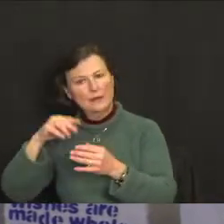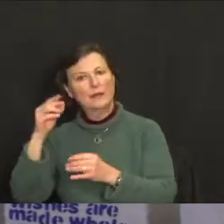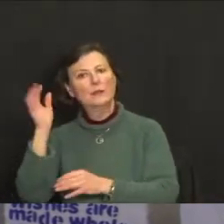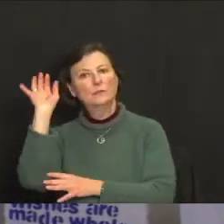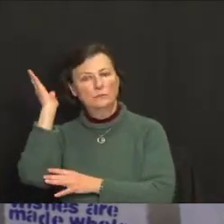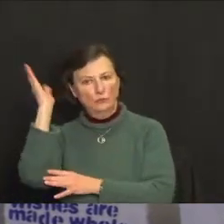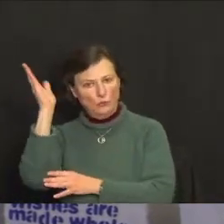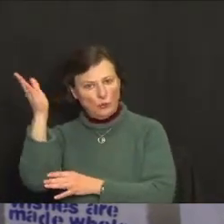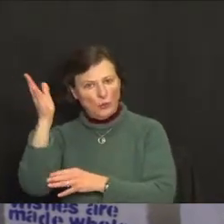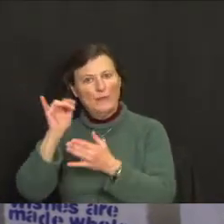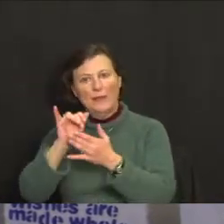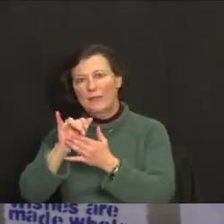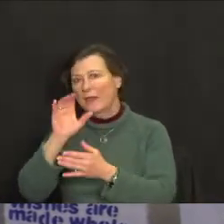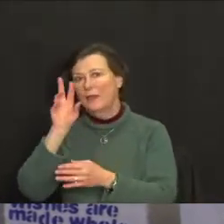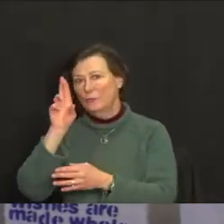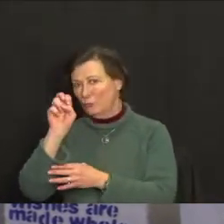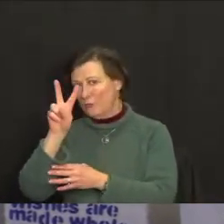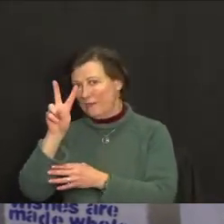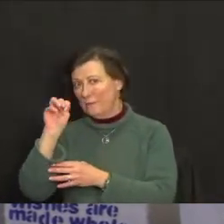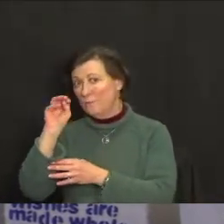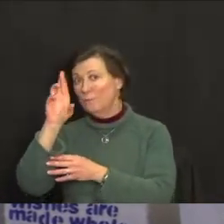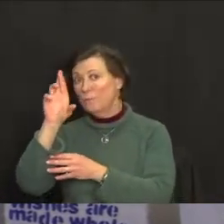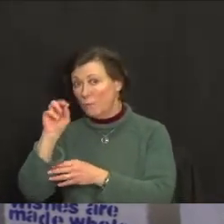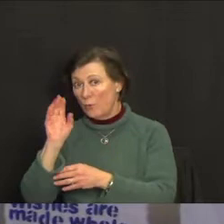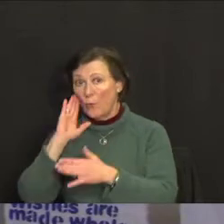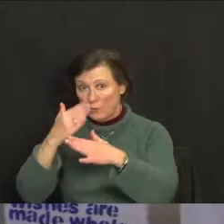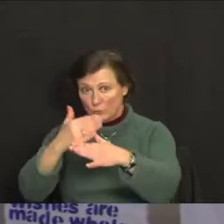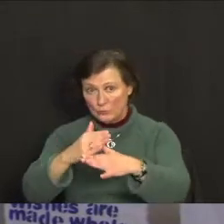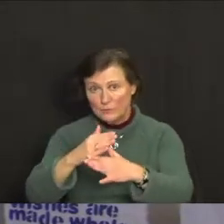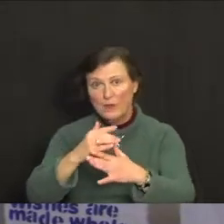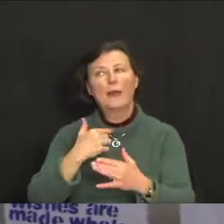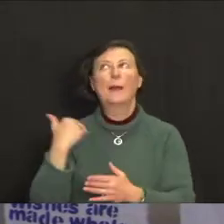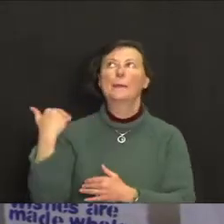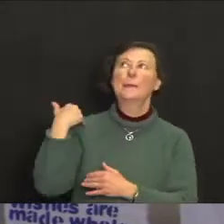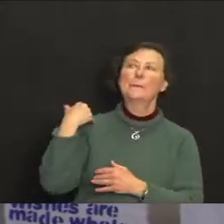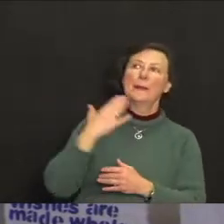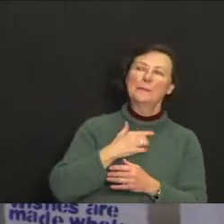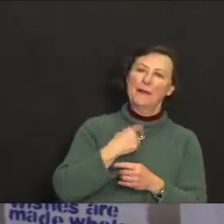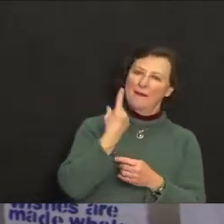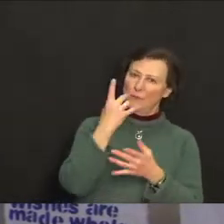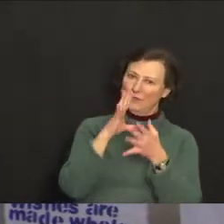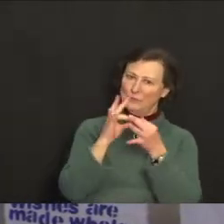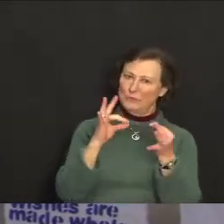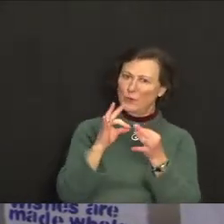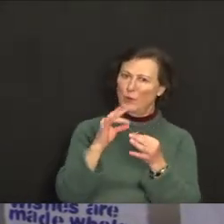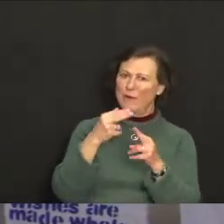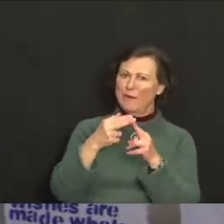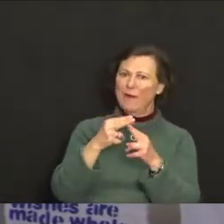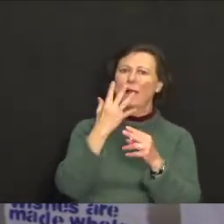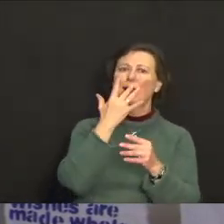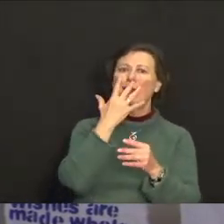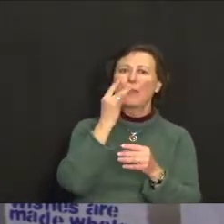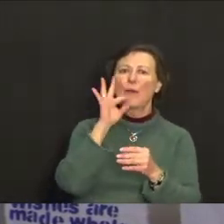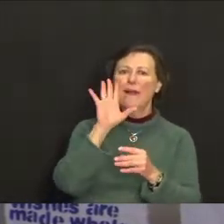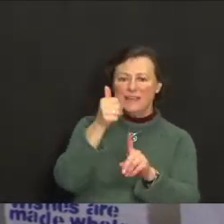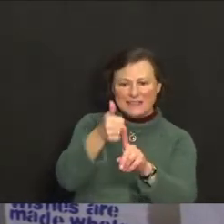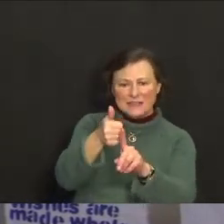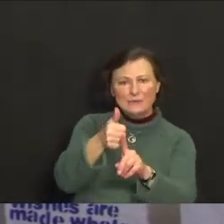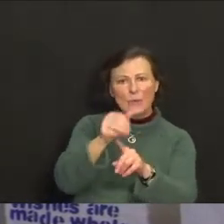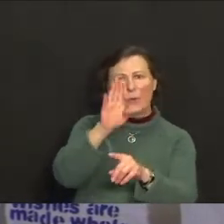to share with you today I was reminded of a story called A Color of His Own by Leo Lionni, because in